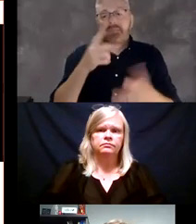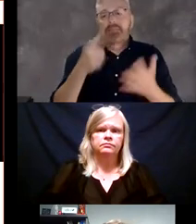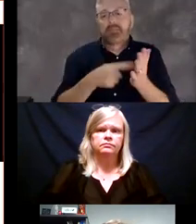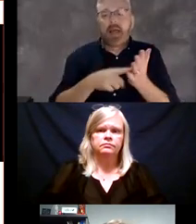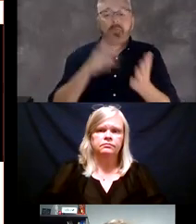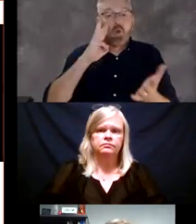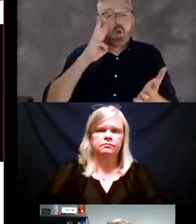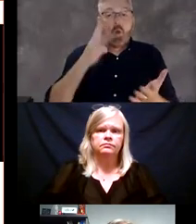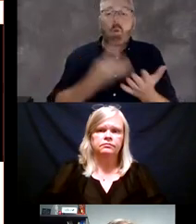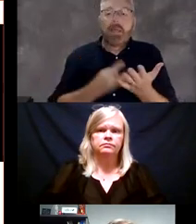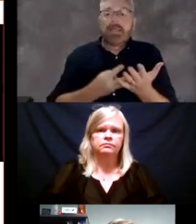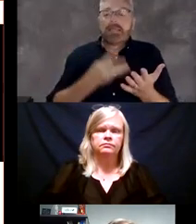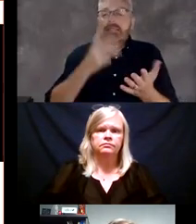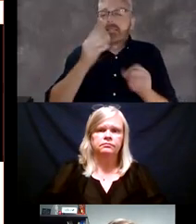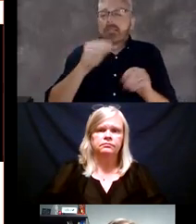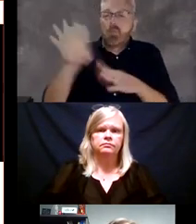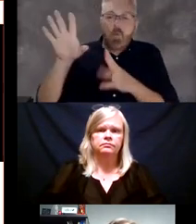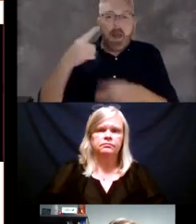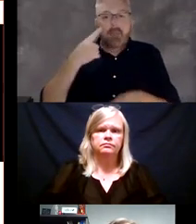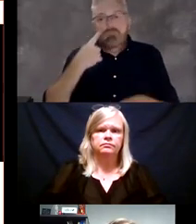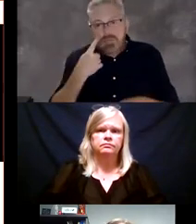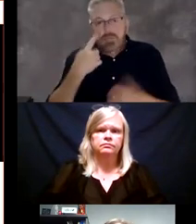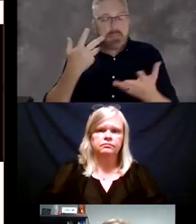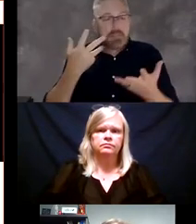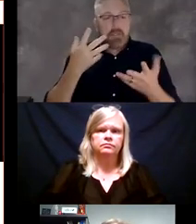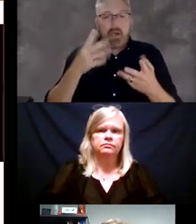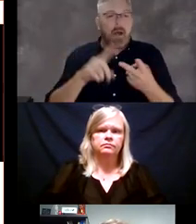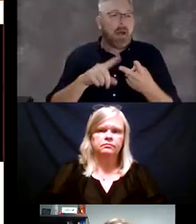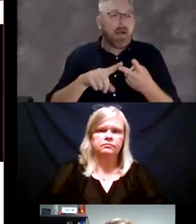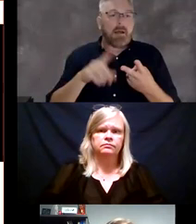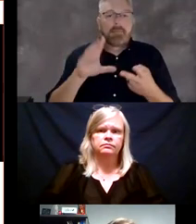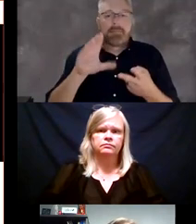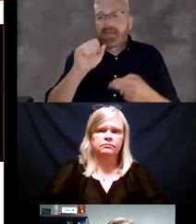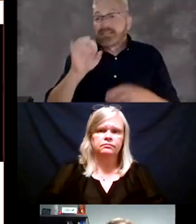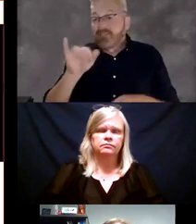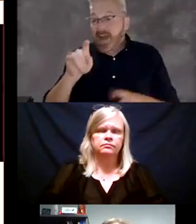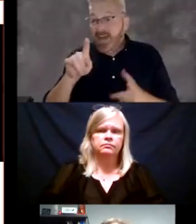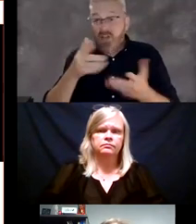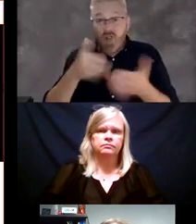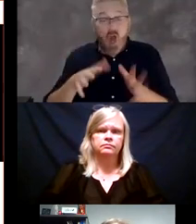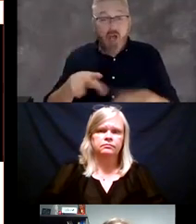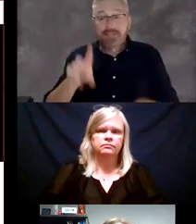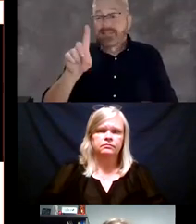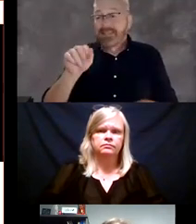PASS AWAY, CASE FILES GET LOST, DNA GETS CORRUPTED, EVIDENCE